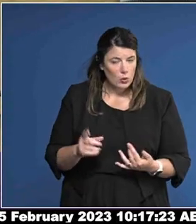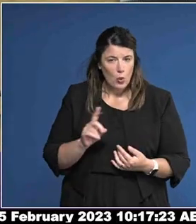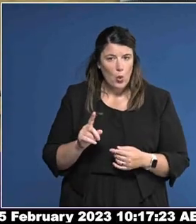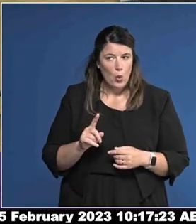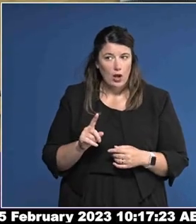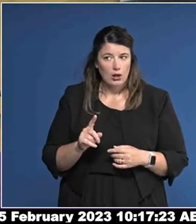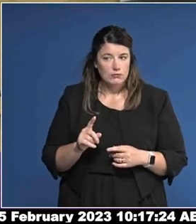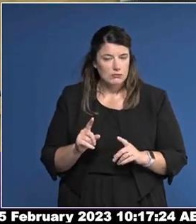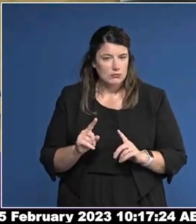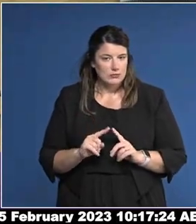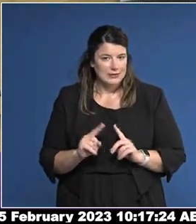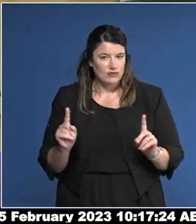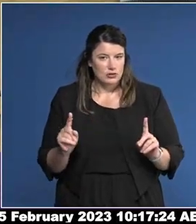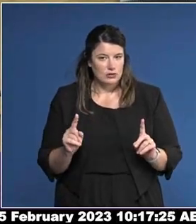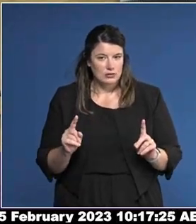a bearing for something I want to ask you in a moment.